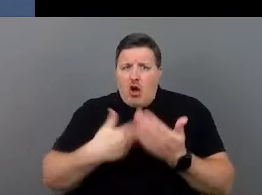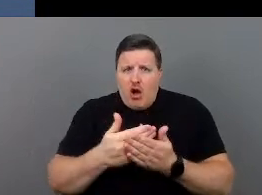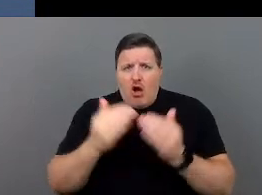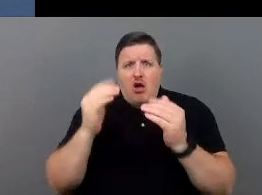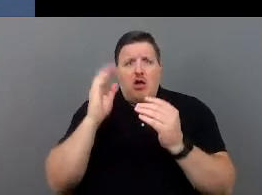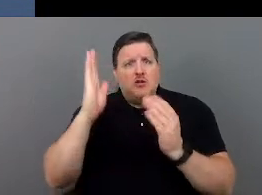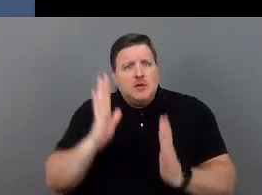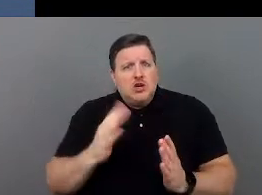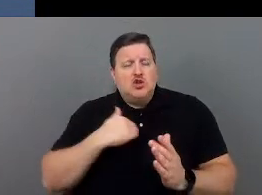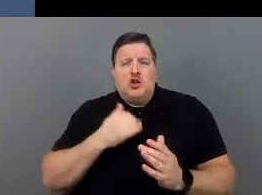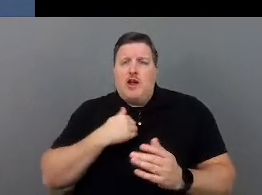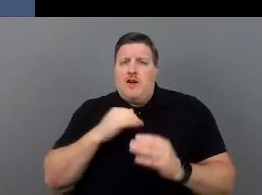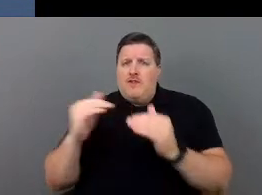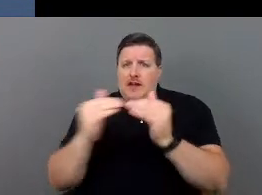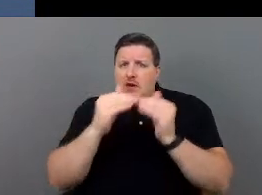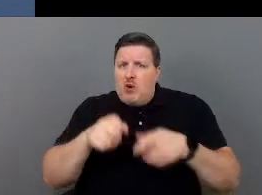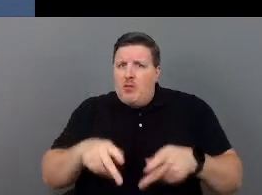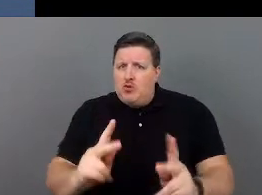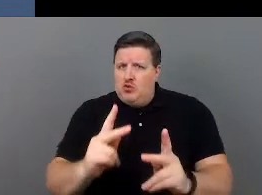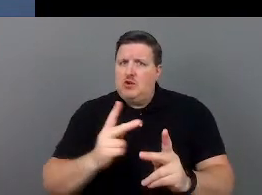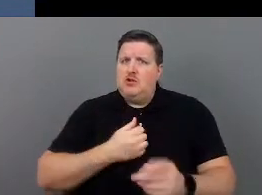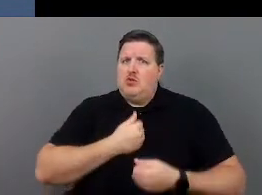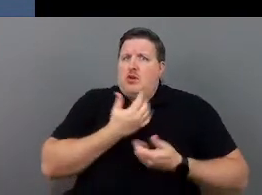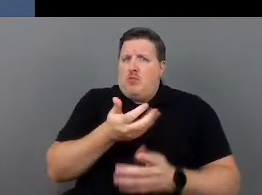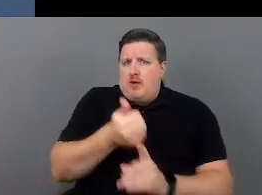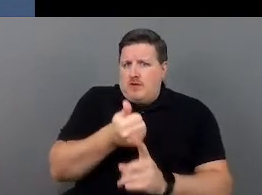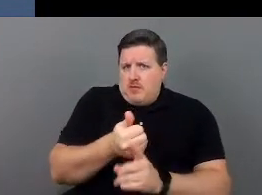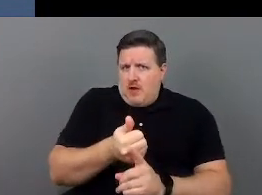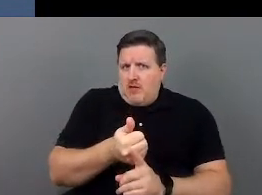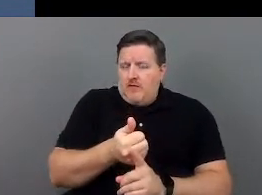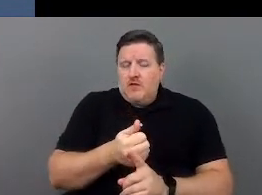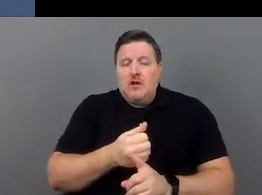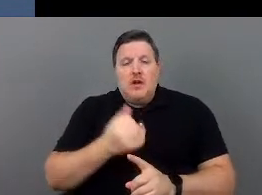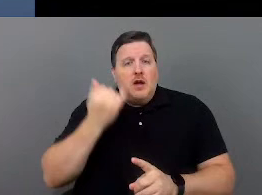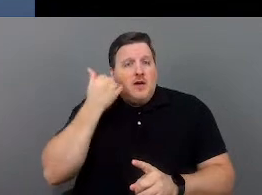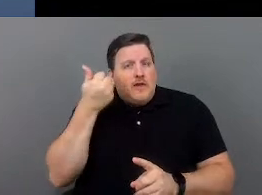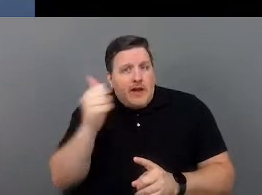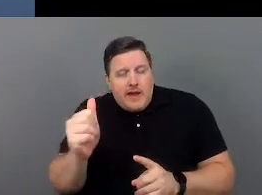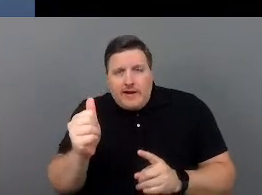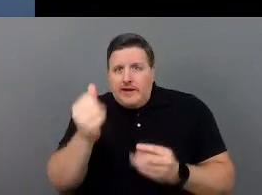SPEAKERS HAVE AN EQUAL OPPORTUNITY TO EXPRESS IF YOU HAVE ANY MATERIAL TO SUBMIT FOR THE RECORD,